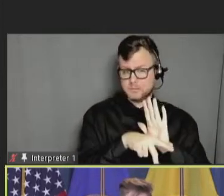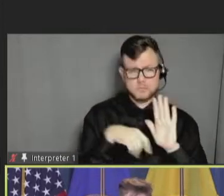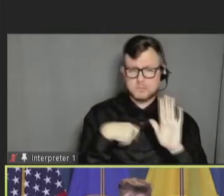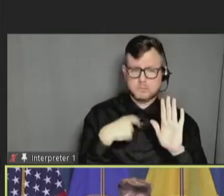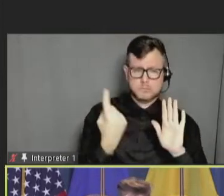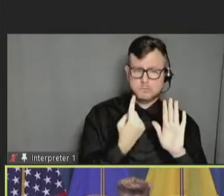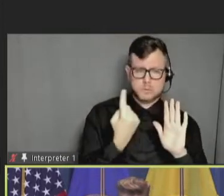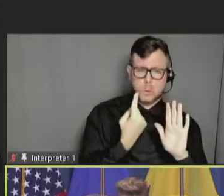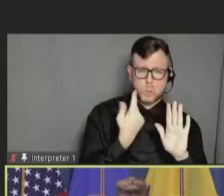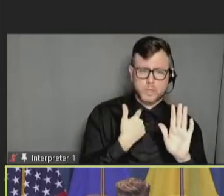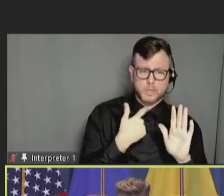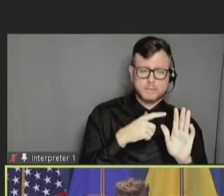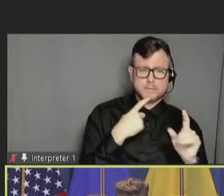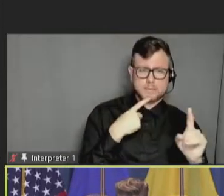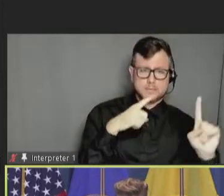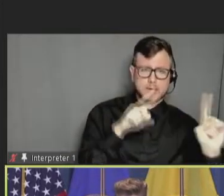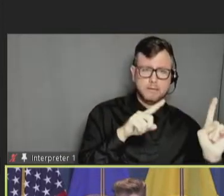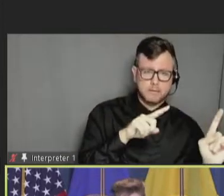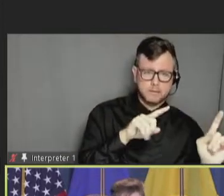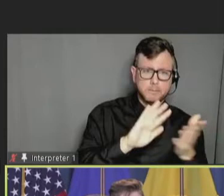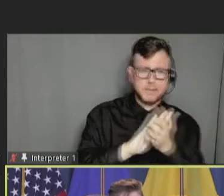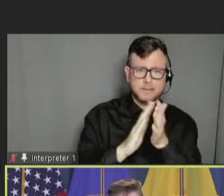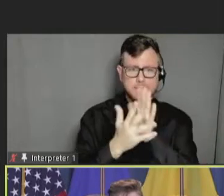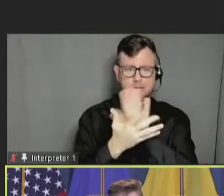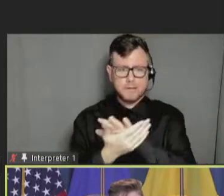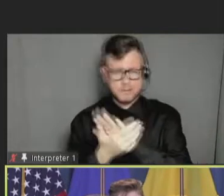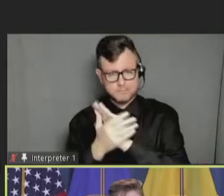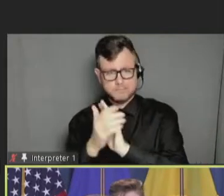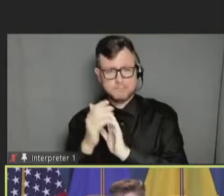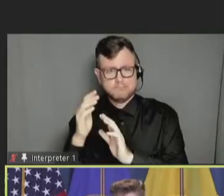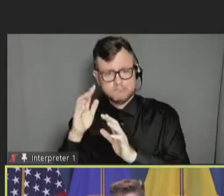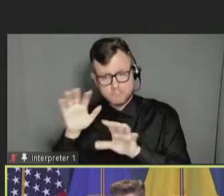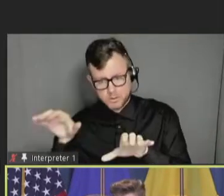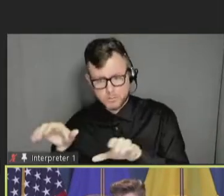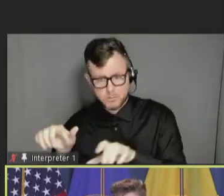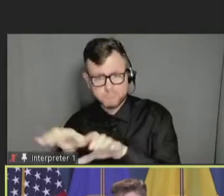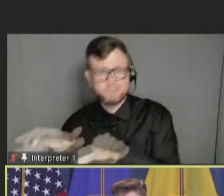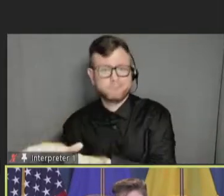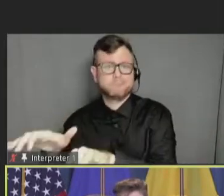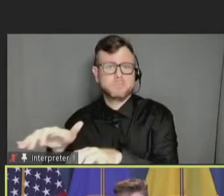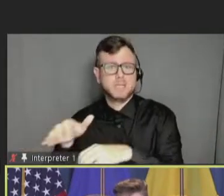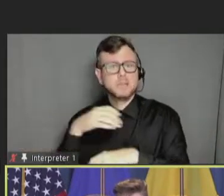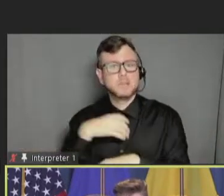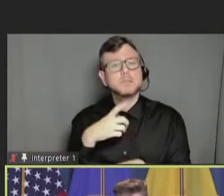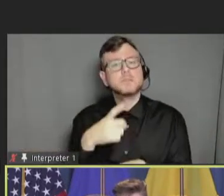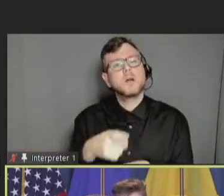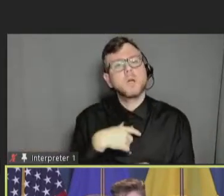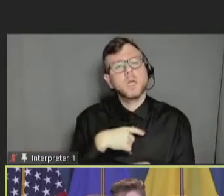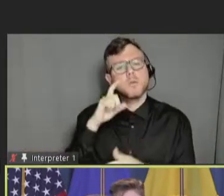translated into practice. And so, we see much lower performance in the latter domains related